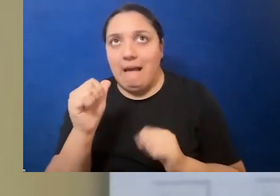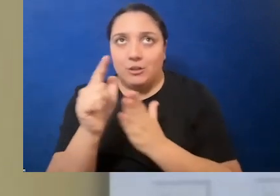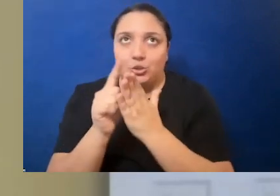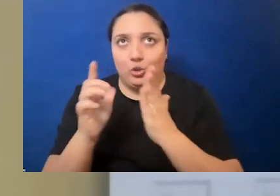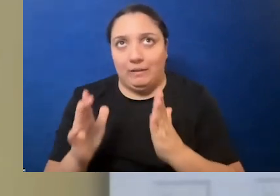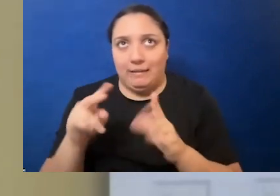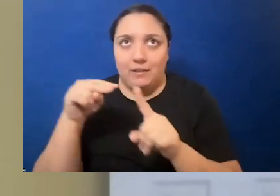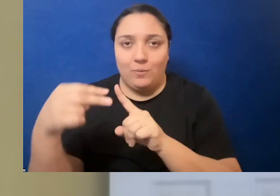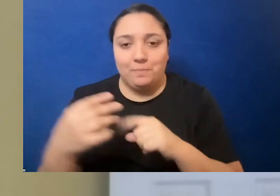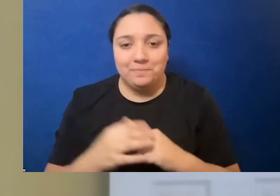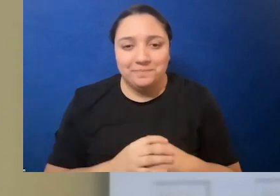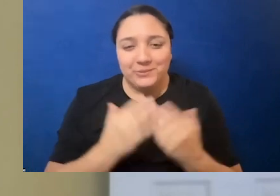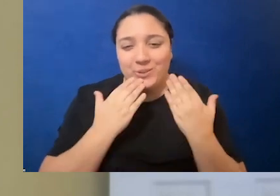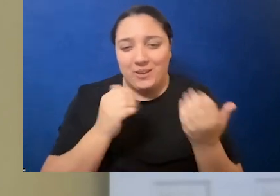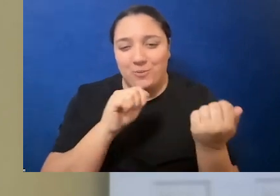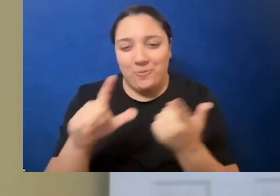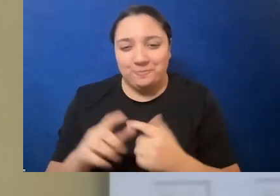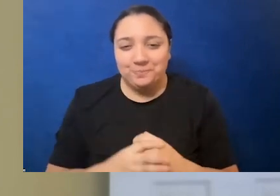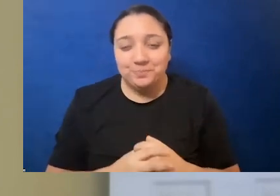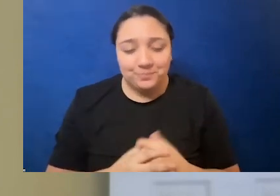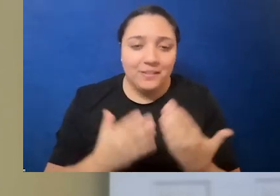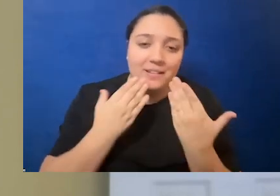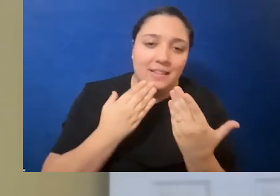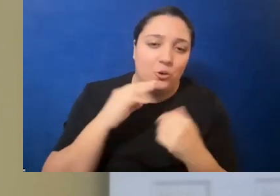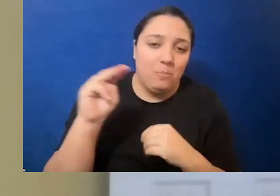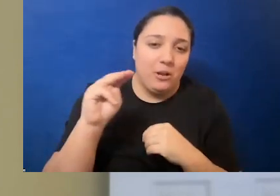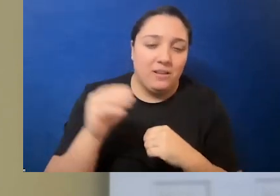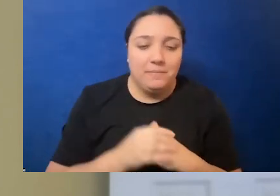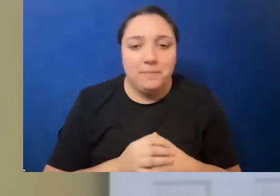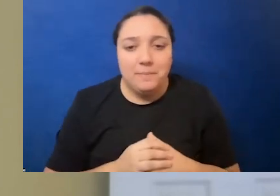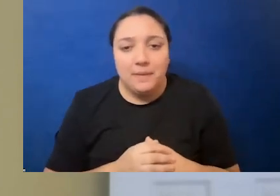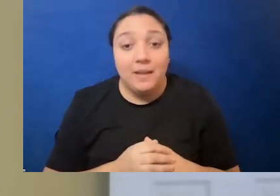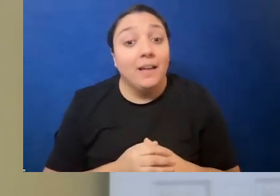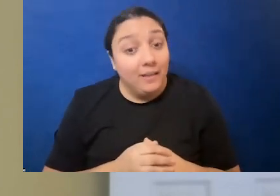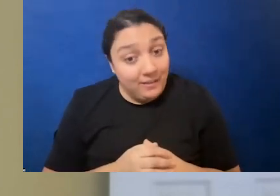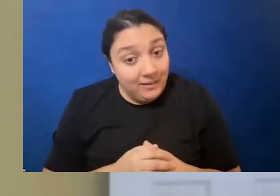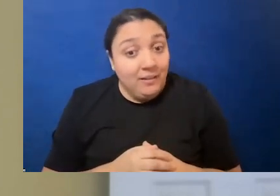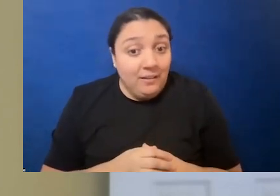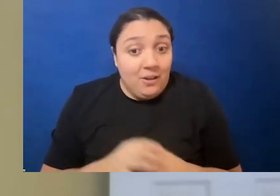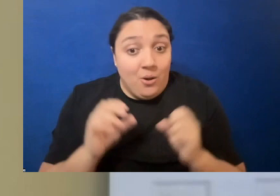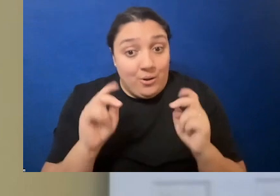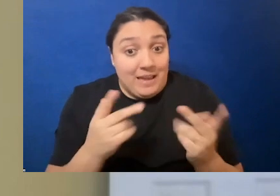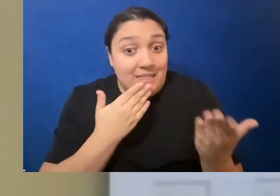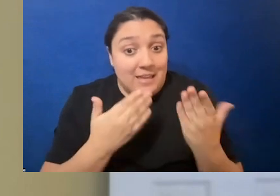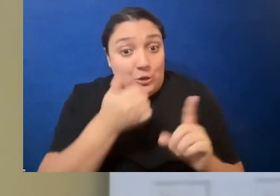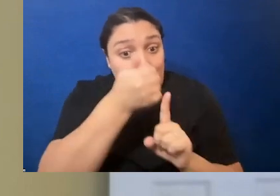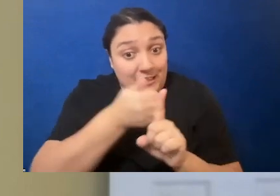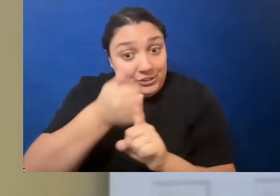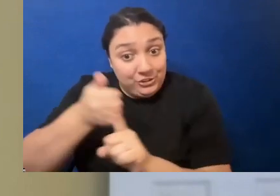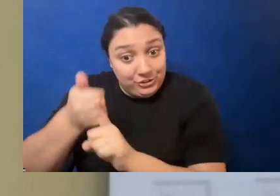GOES INTO THIS THAN PEOPLE REALIZE. WE HAVE HAD MEETINGS AHEAD OF TIME AND PUTTING TOGETHER